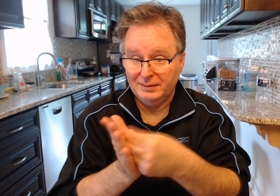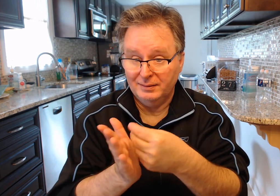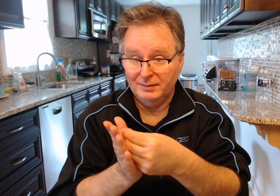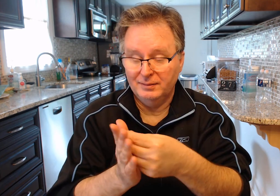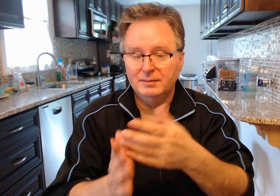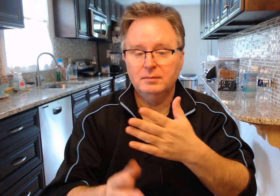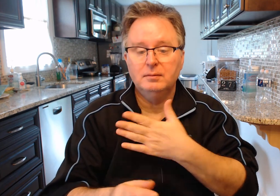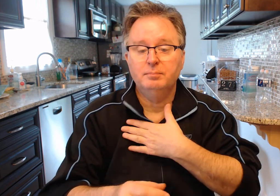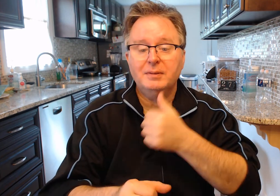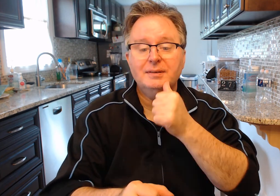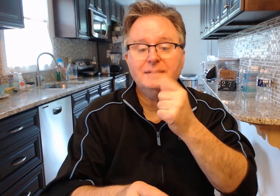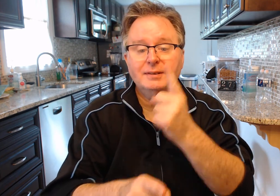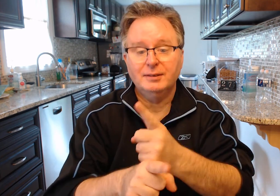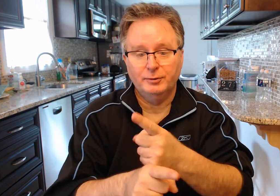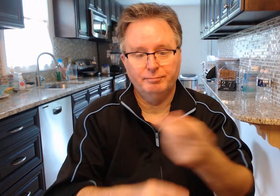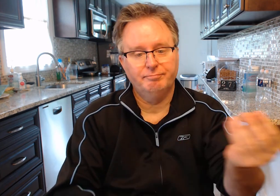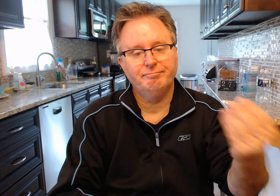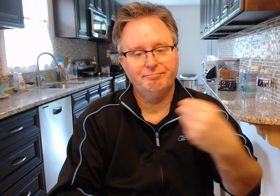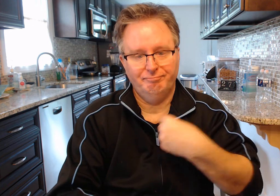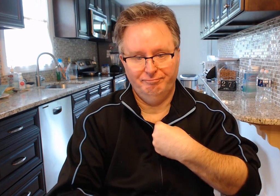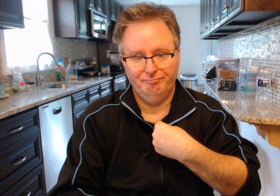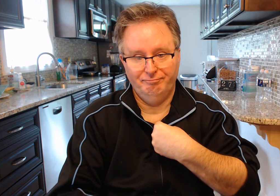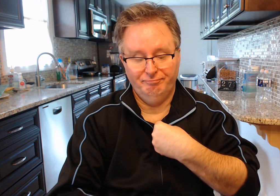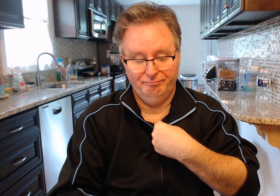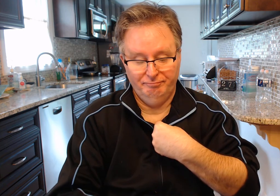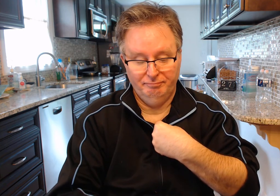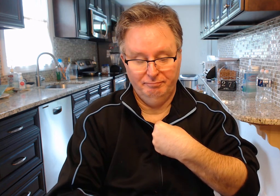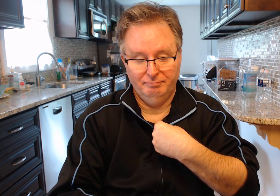MONEY, MY SISTER GIVE-ME-MONEY. English: My sister gives me money.